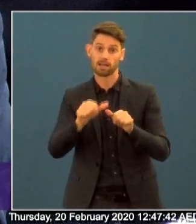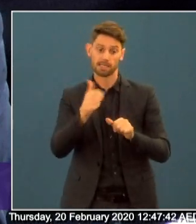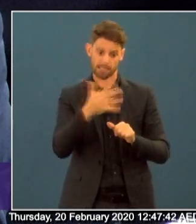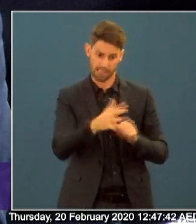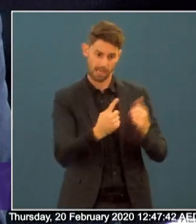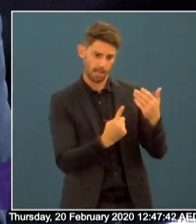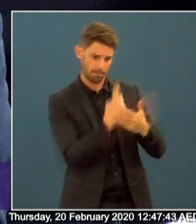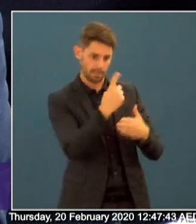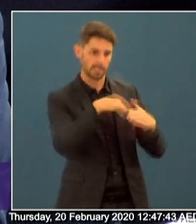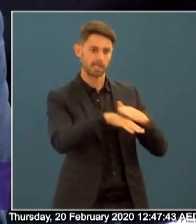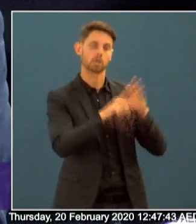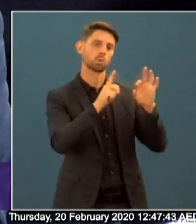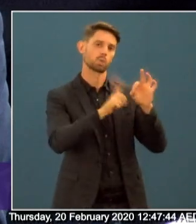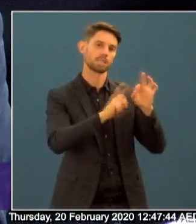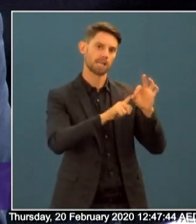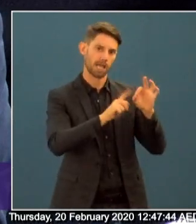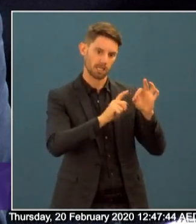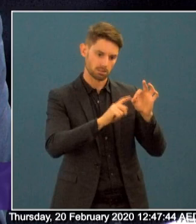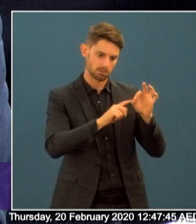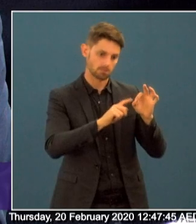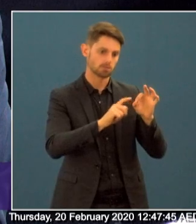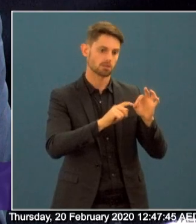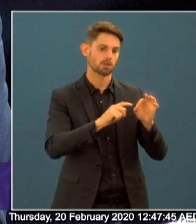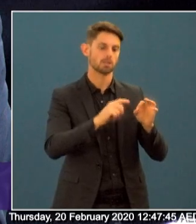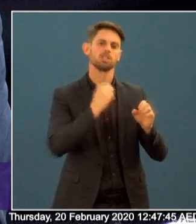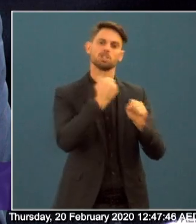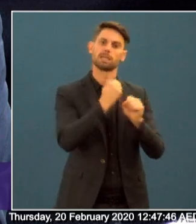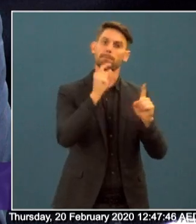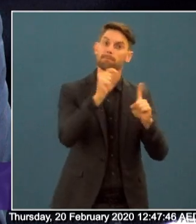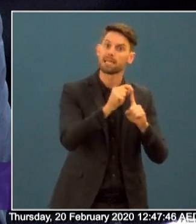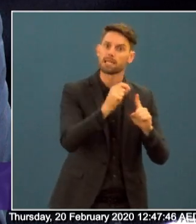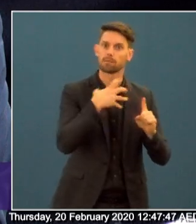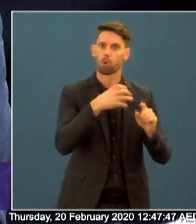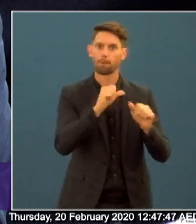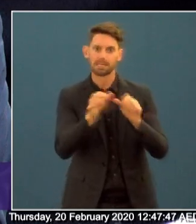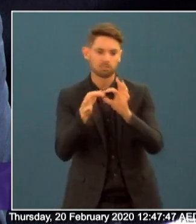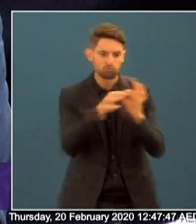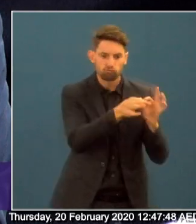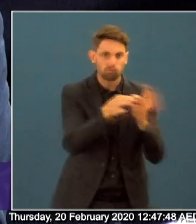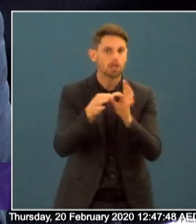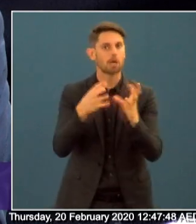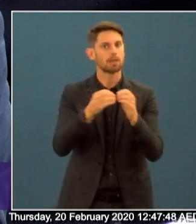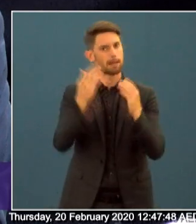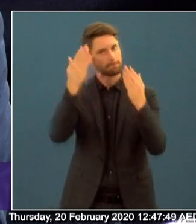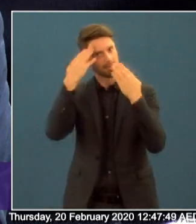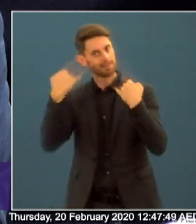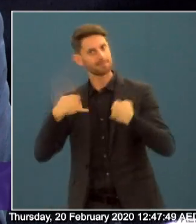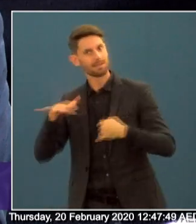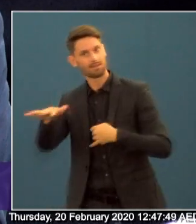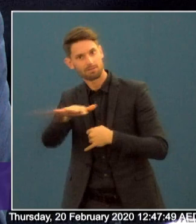through the Queensland — formerly Queensland Centre for Intellectual and Developmental Disability Health. And the centre in Victoria,